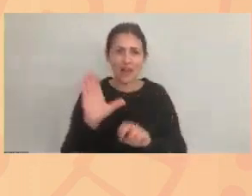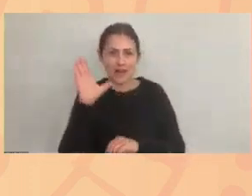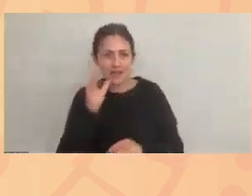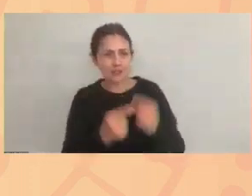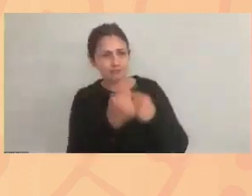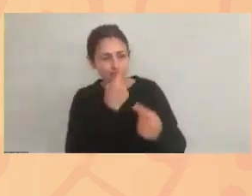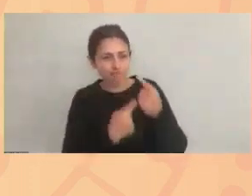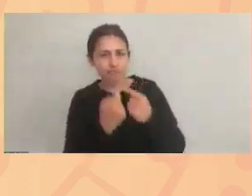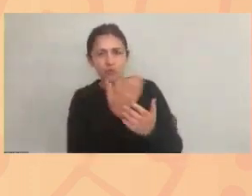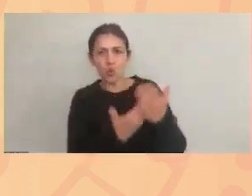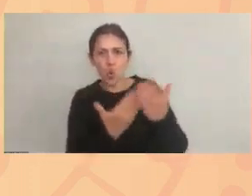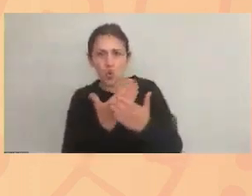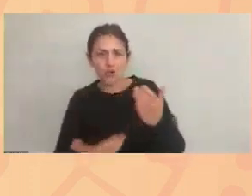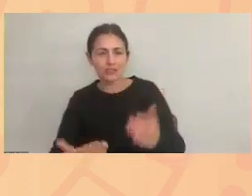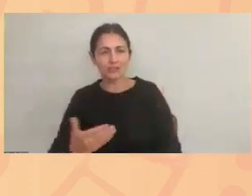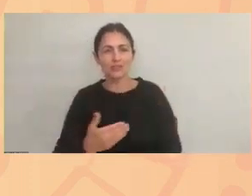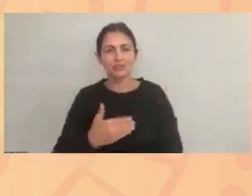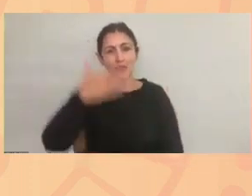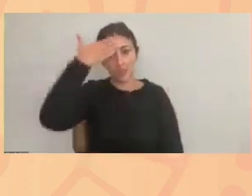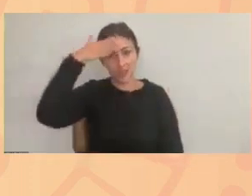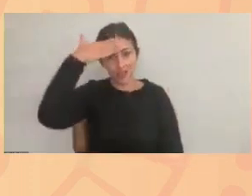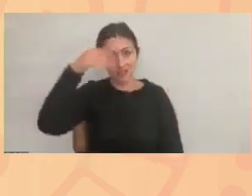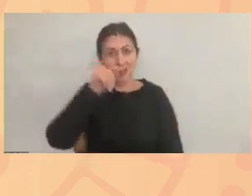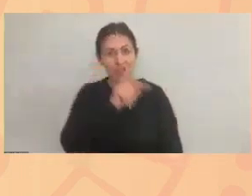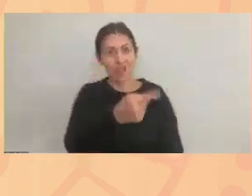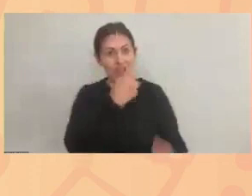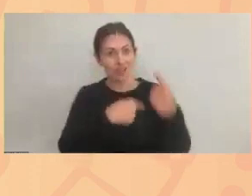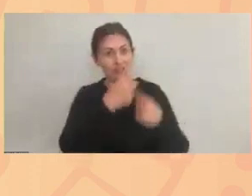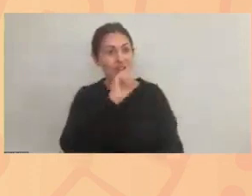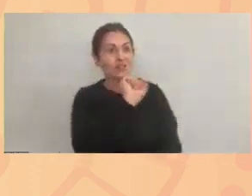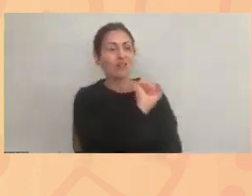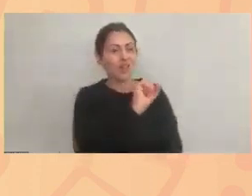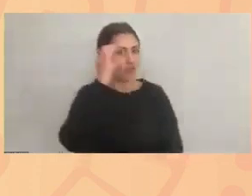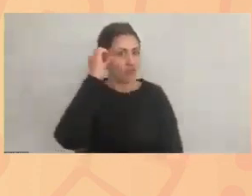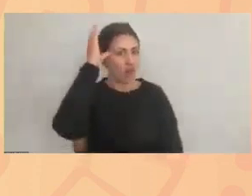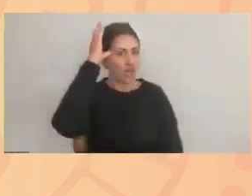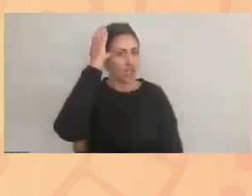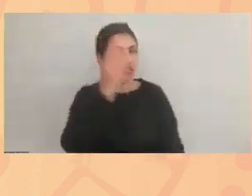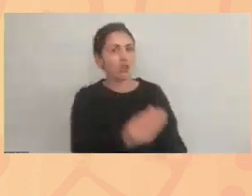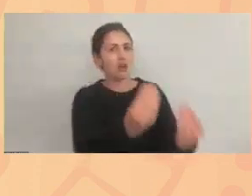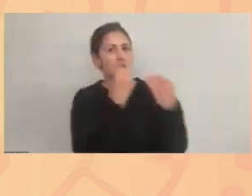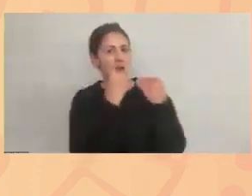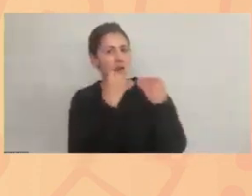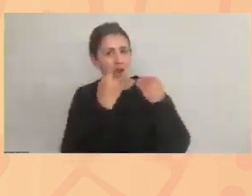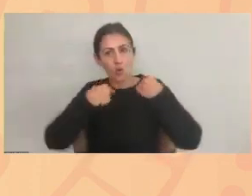Our people, they pass on the knowledge to us and we pass on the knowledge to our kids.